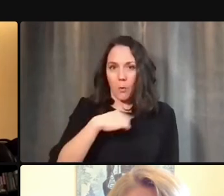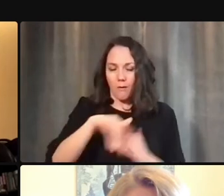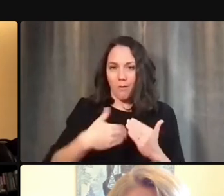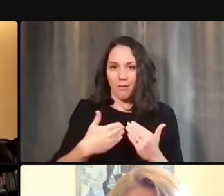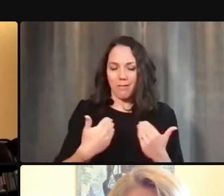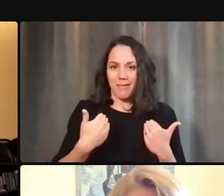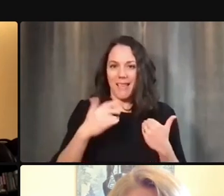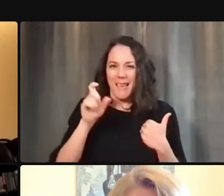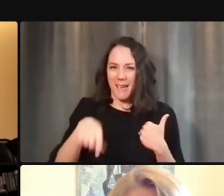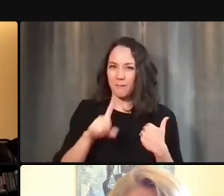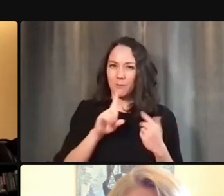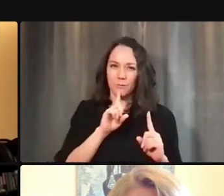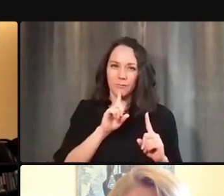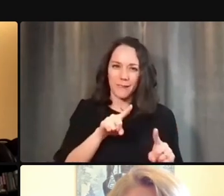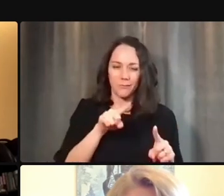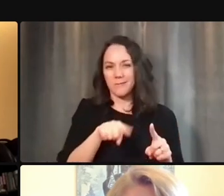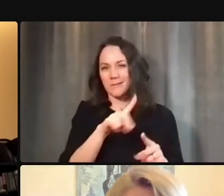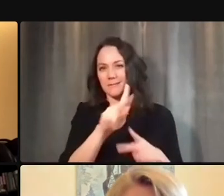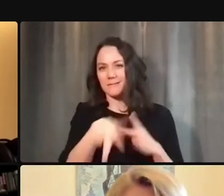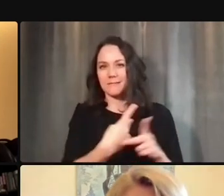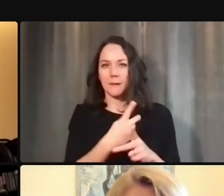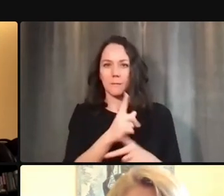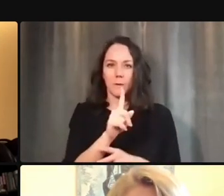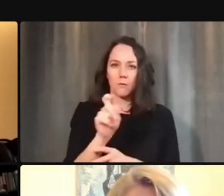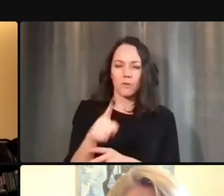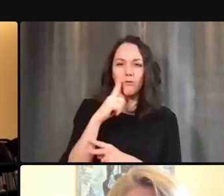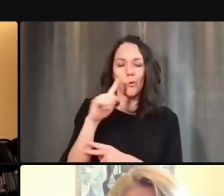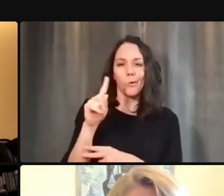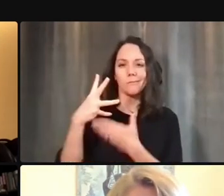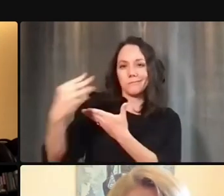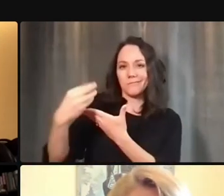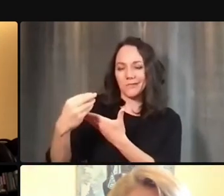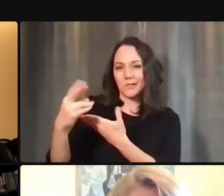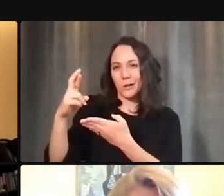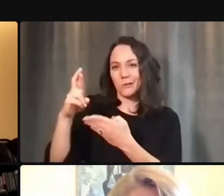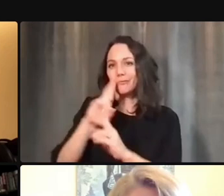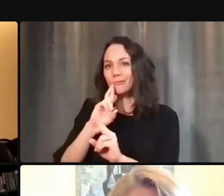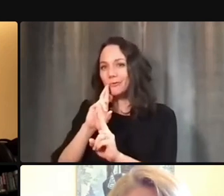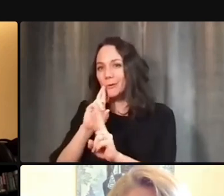for the external report for the funder, with the funder's own priorities.